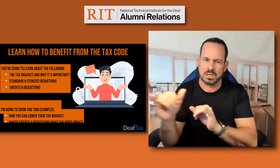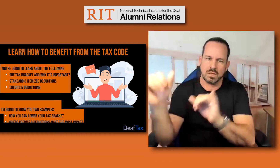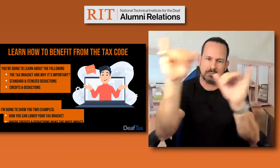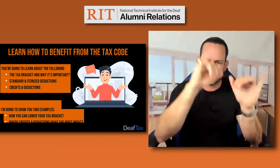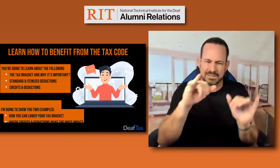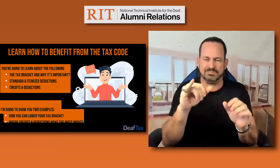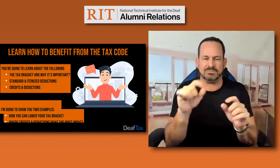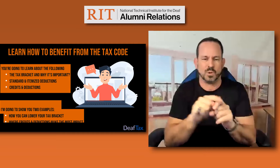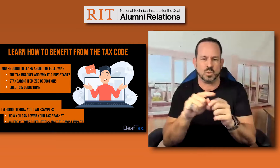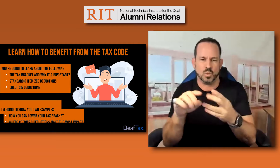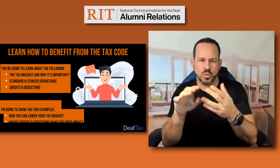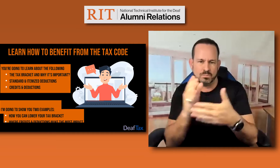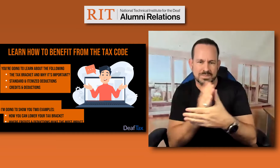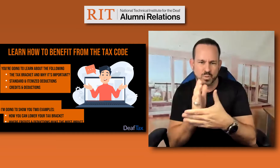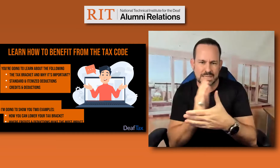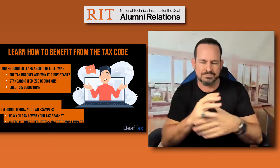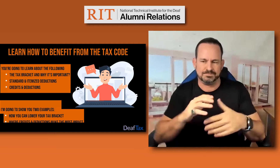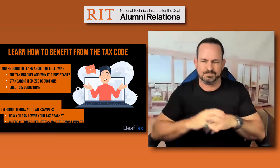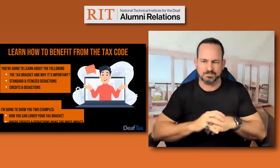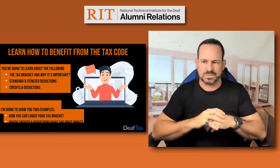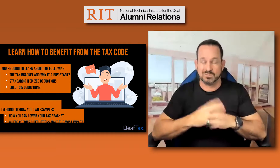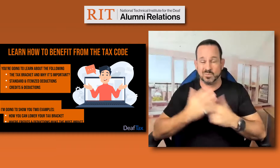These are very common examples.